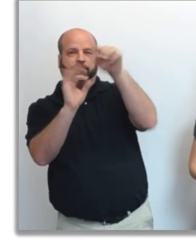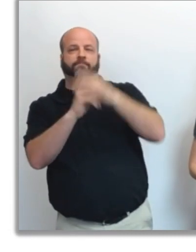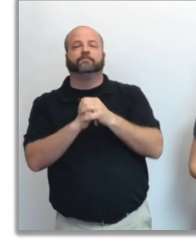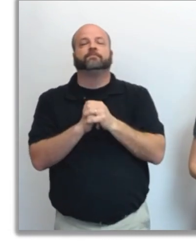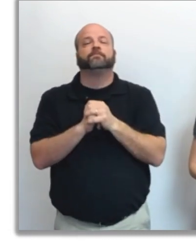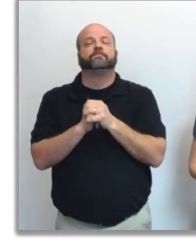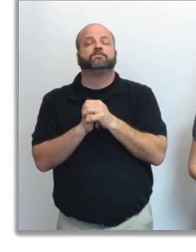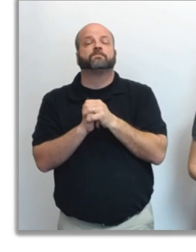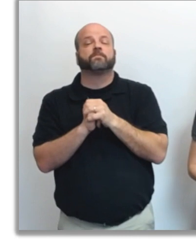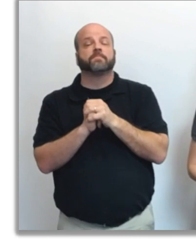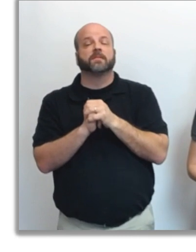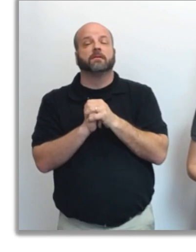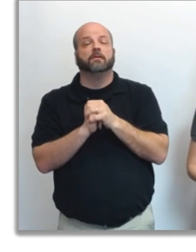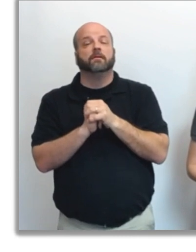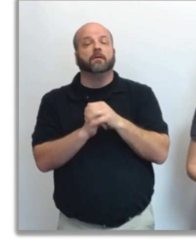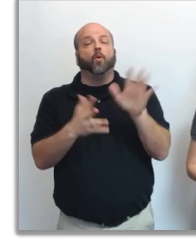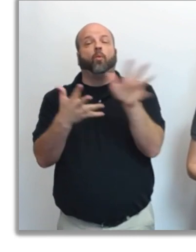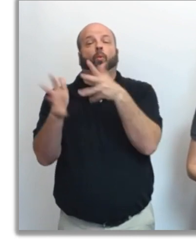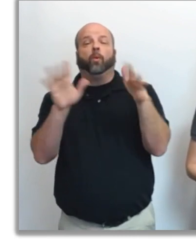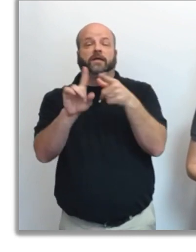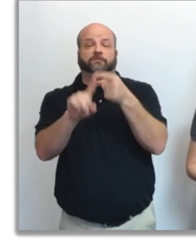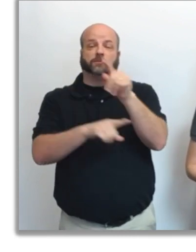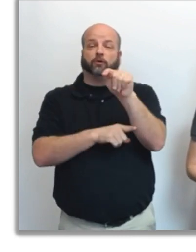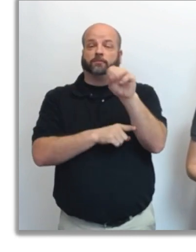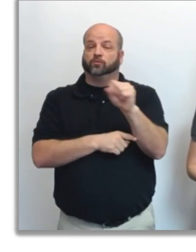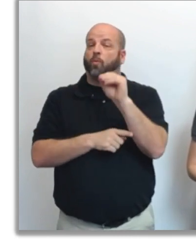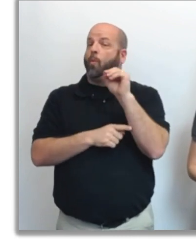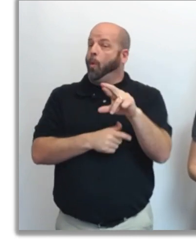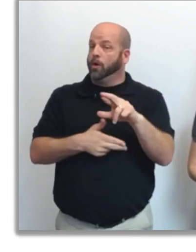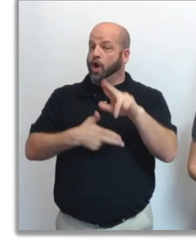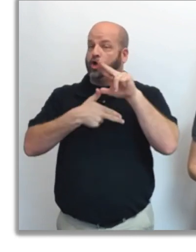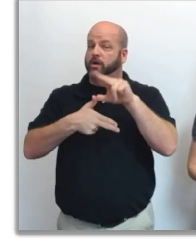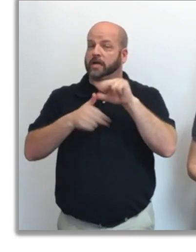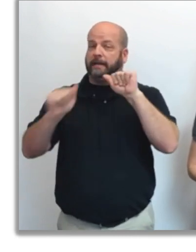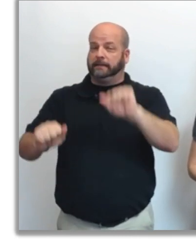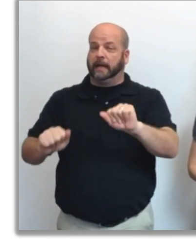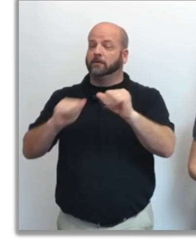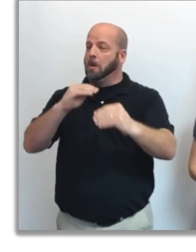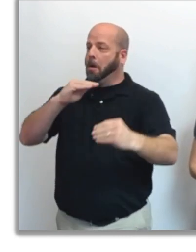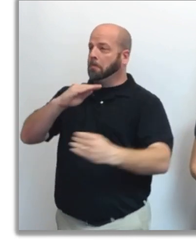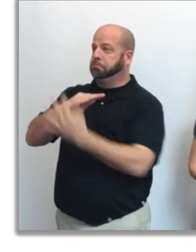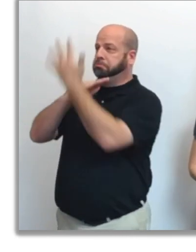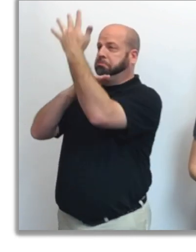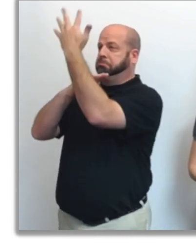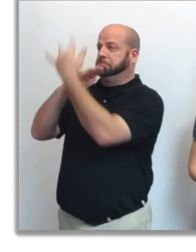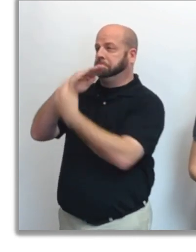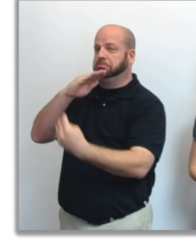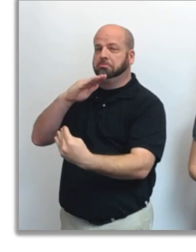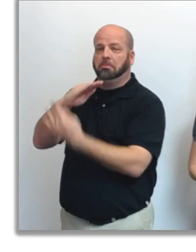Wind from a tropical storm or hurricane can push water onshore, known as storm surge.